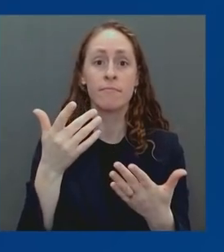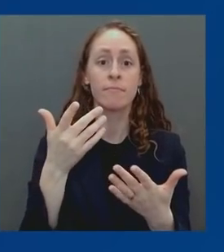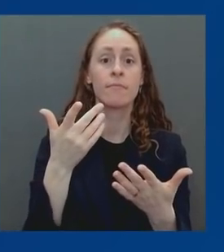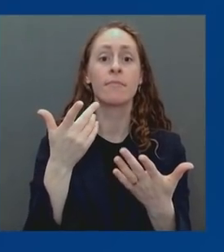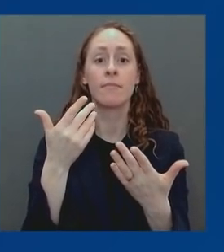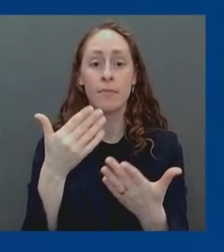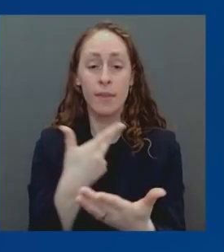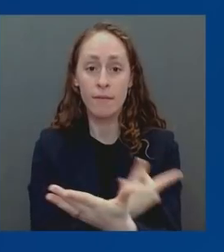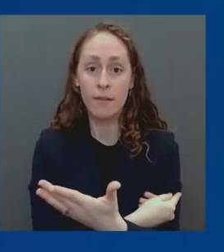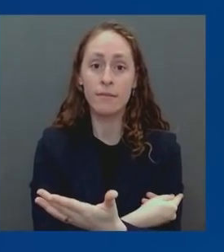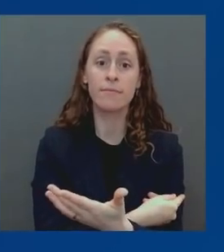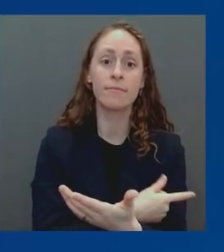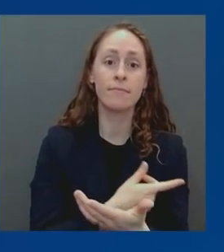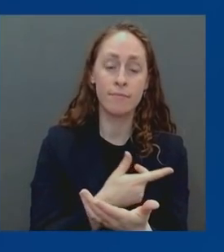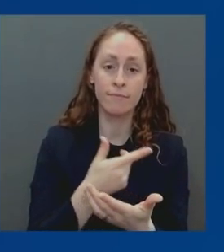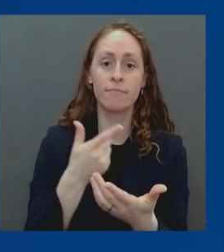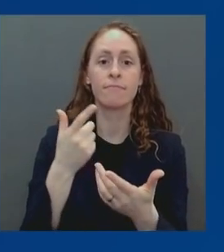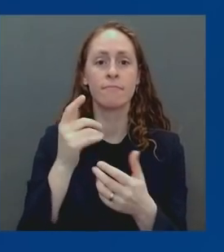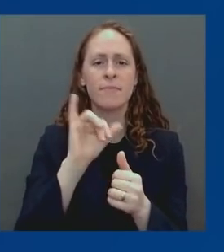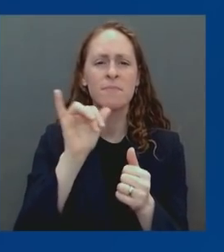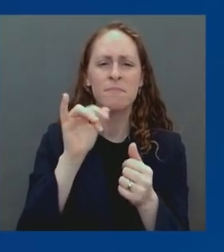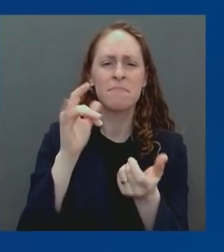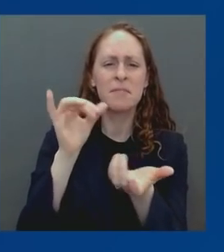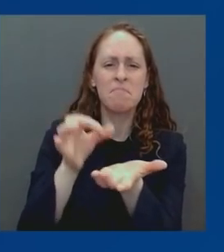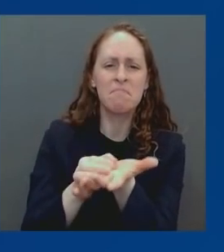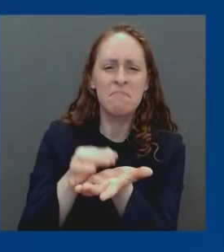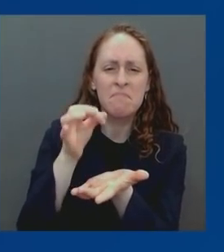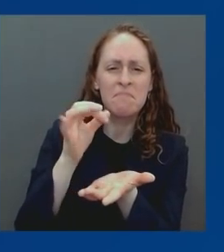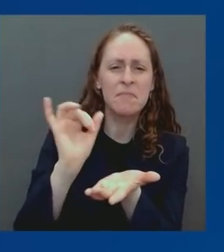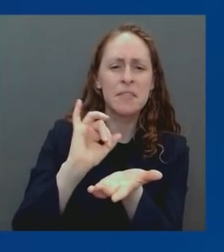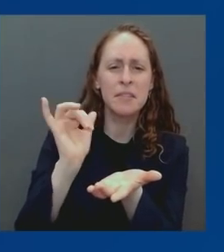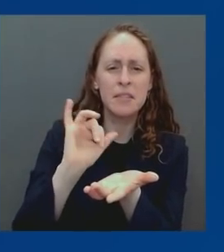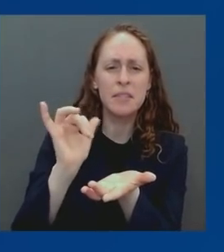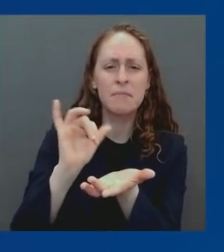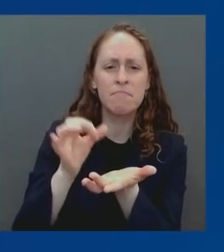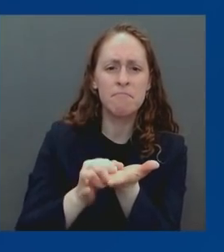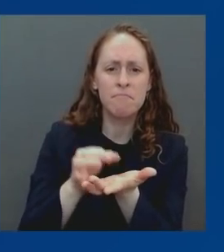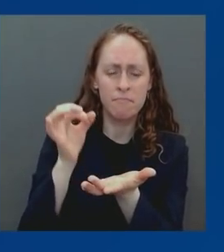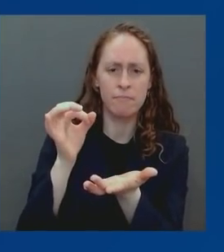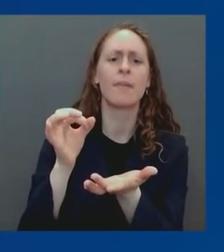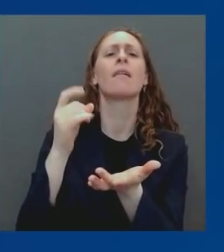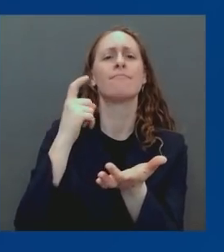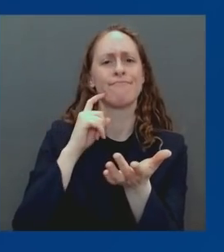is to continue to come out with the data and to make sure the American public appreciates